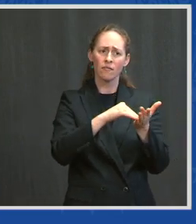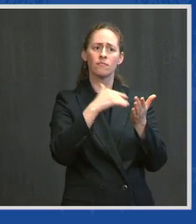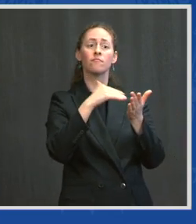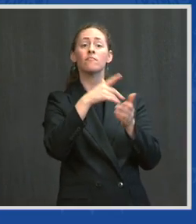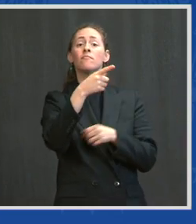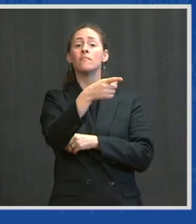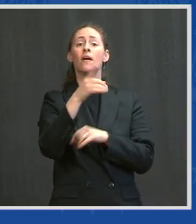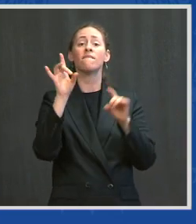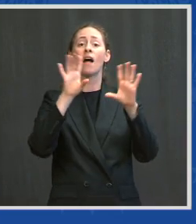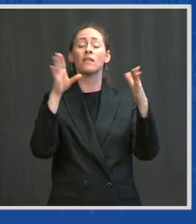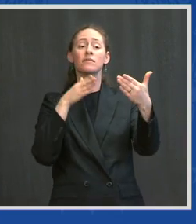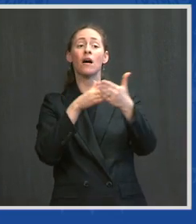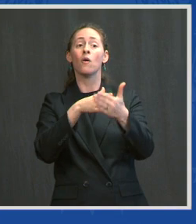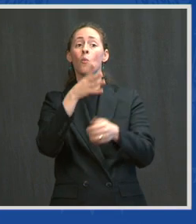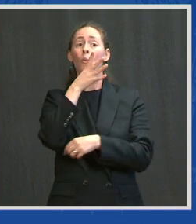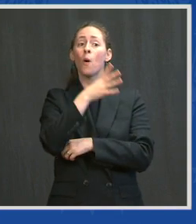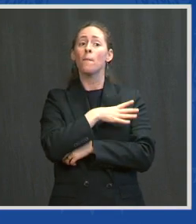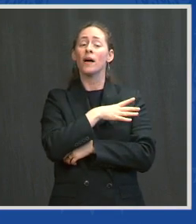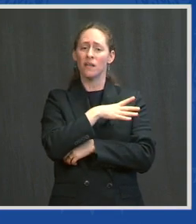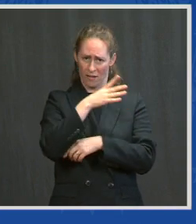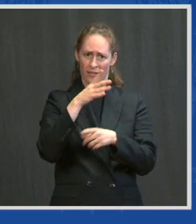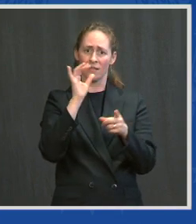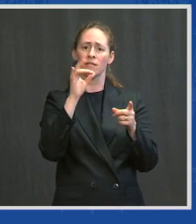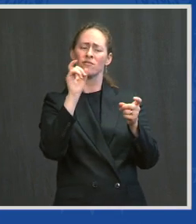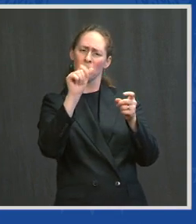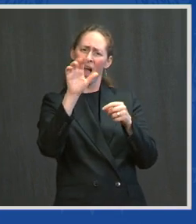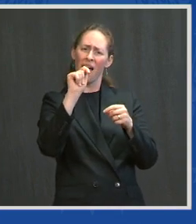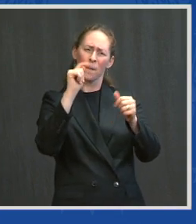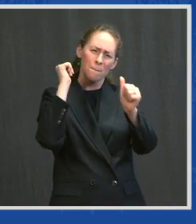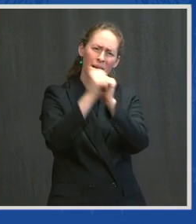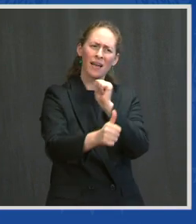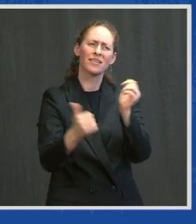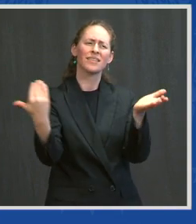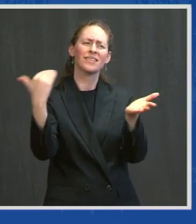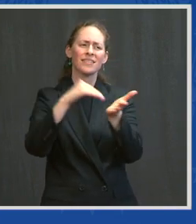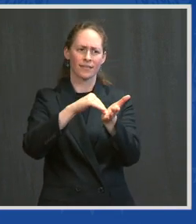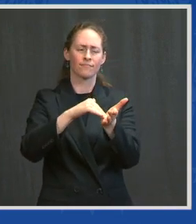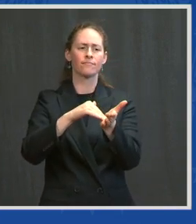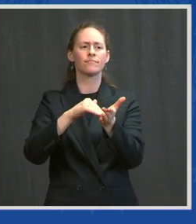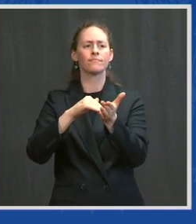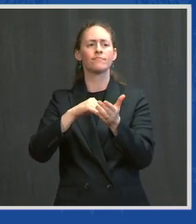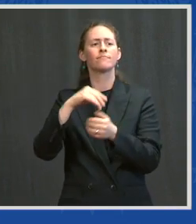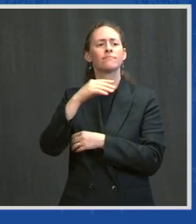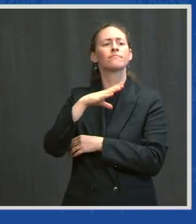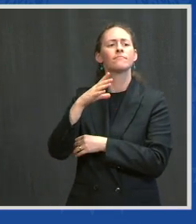to close the so-called "boyfriend loophole" -- its "boyfriend and stalking loophole" --